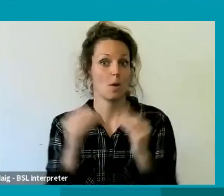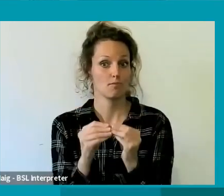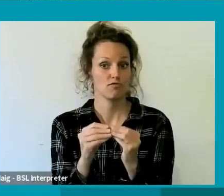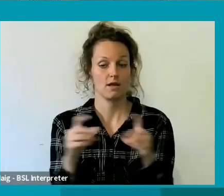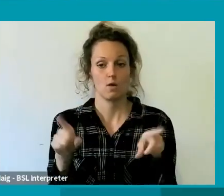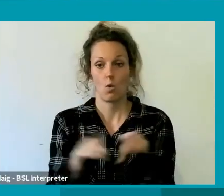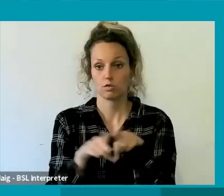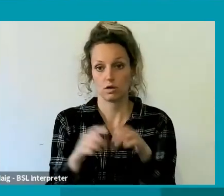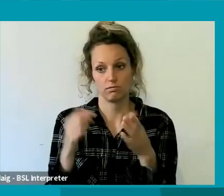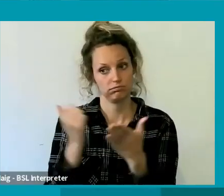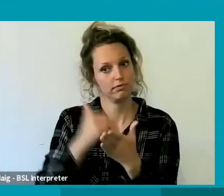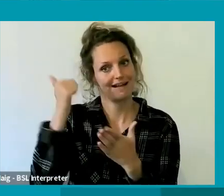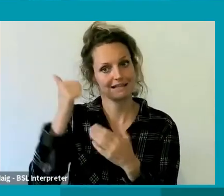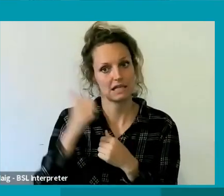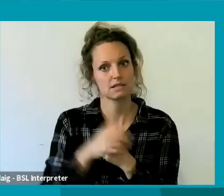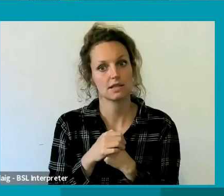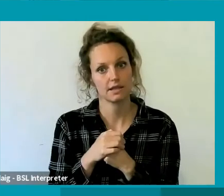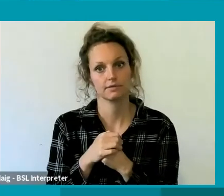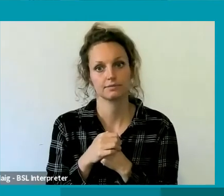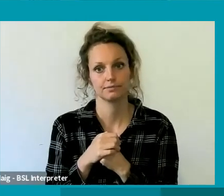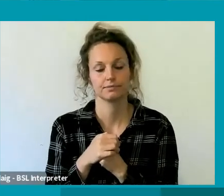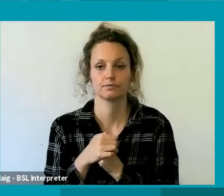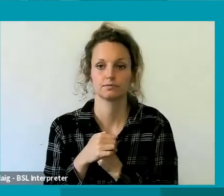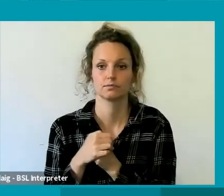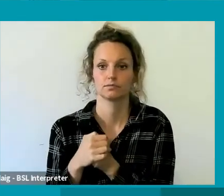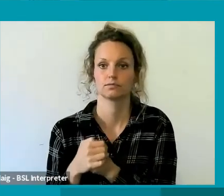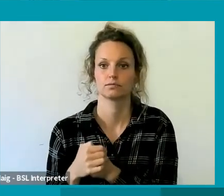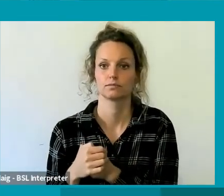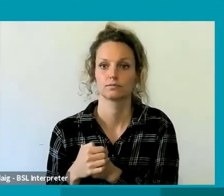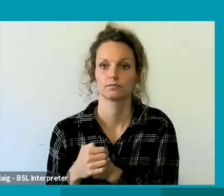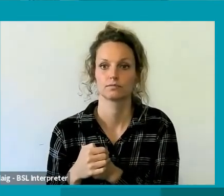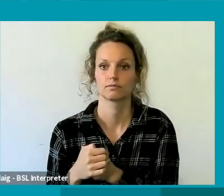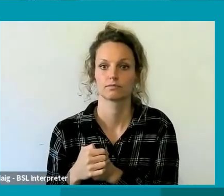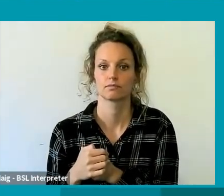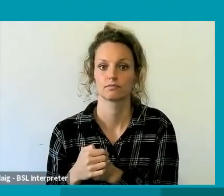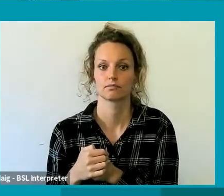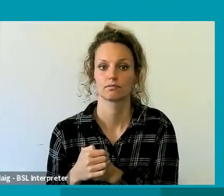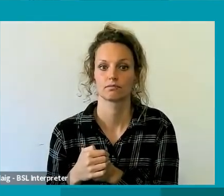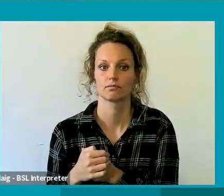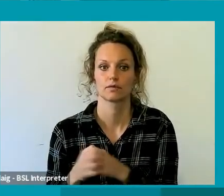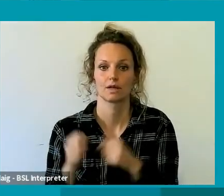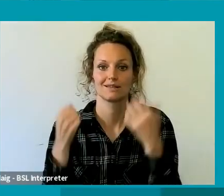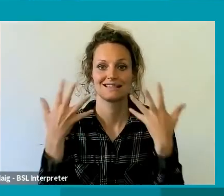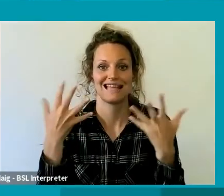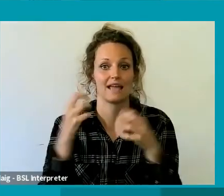a fabulous or audible by LinkedIn. And then we've got the 10 golden rules on personal branding,